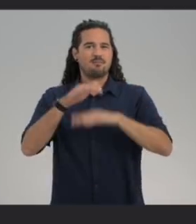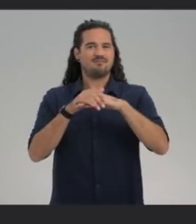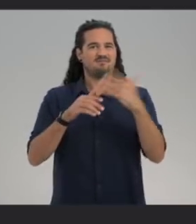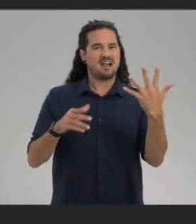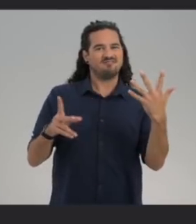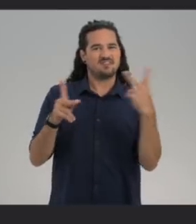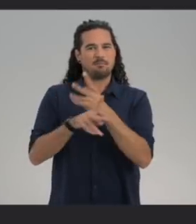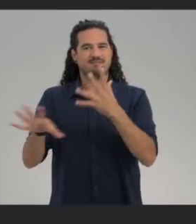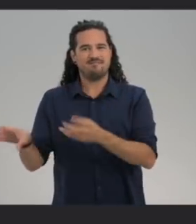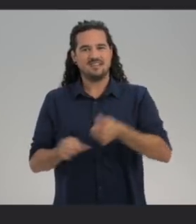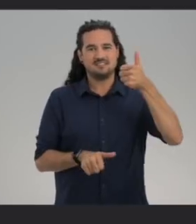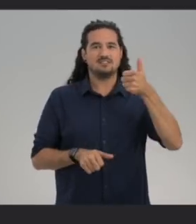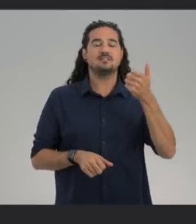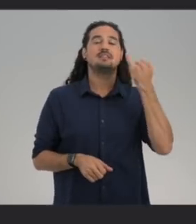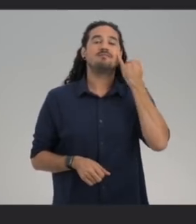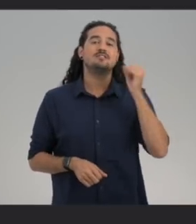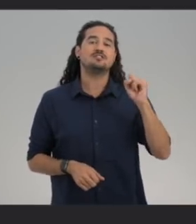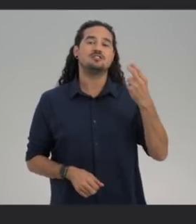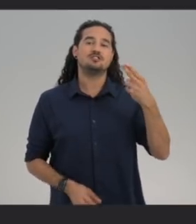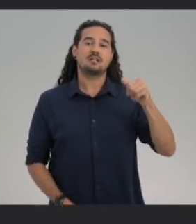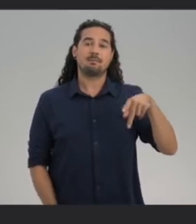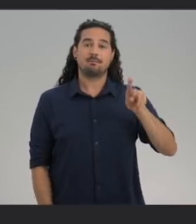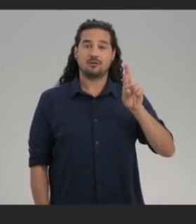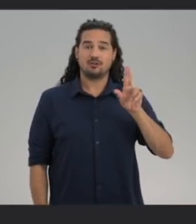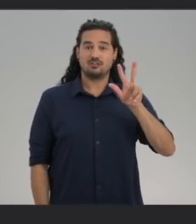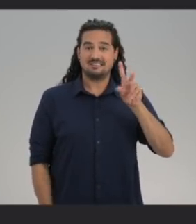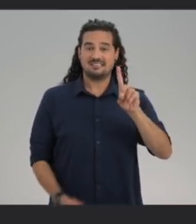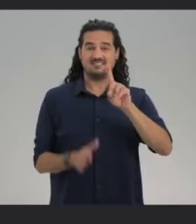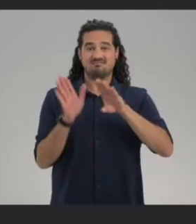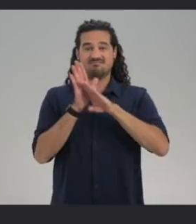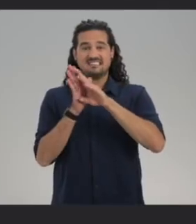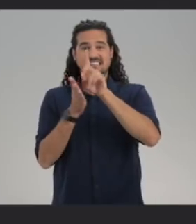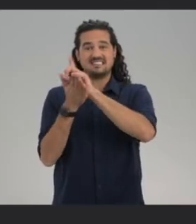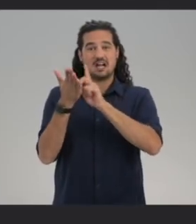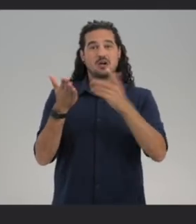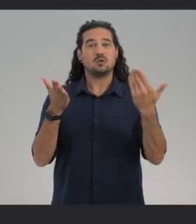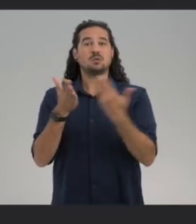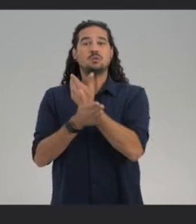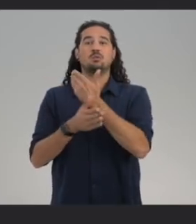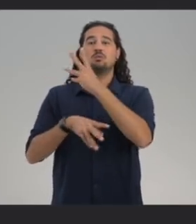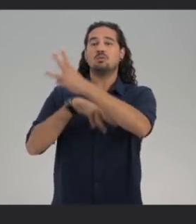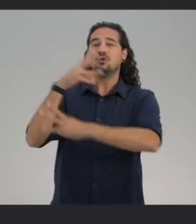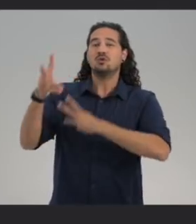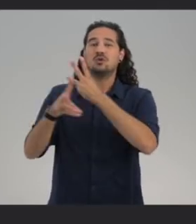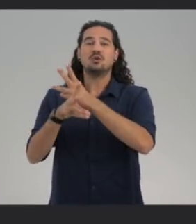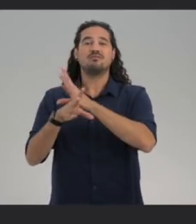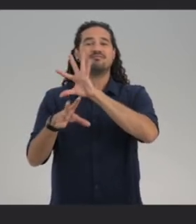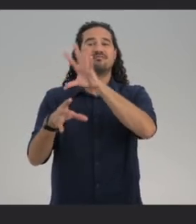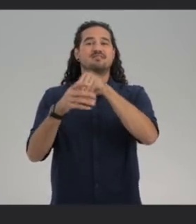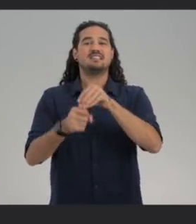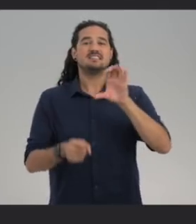So whether you're using Shapr3D to design a new product or constructing an immersive new world in Cinema 4D,